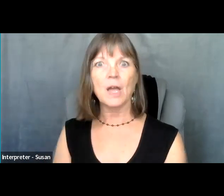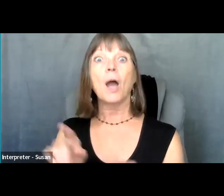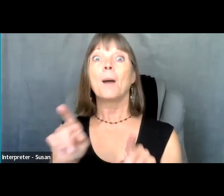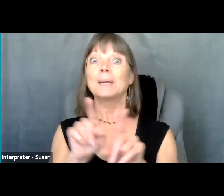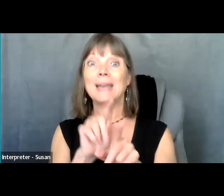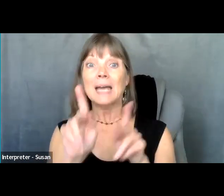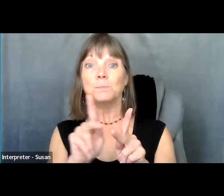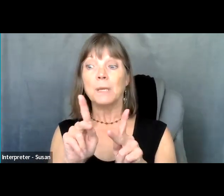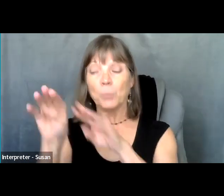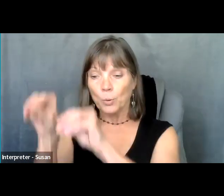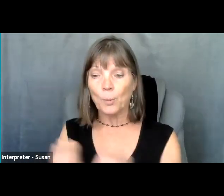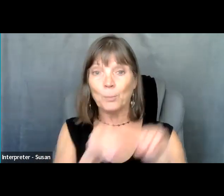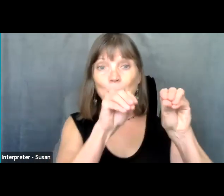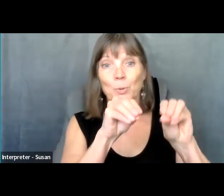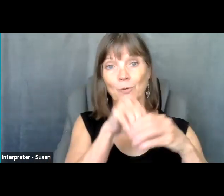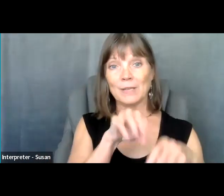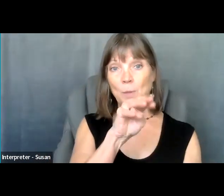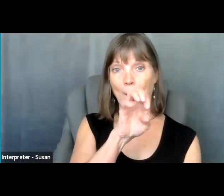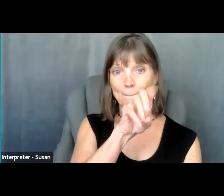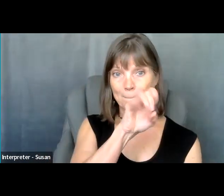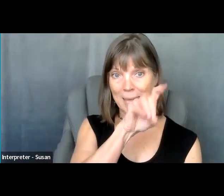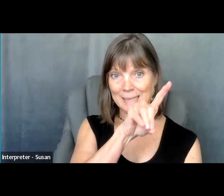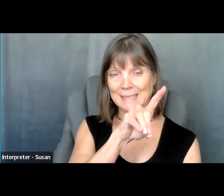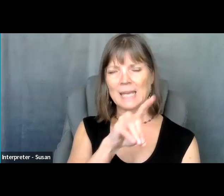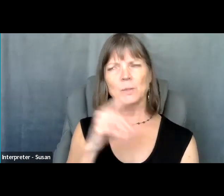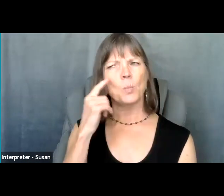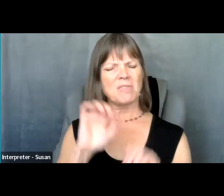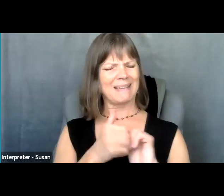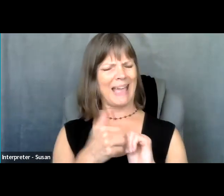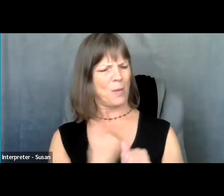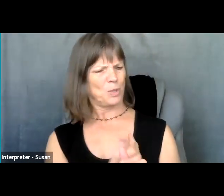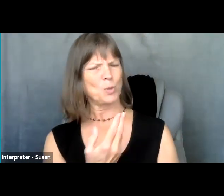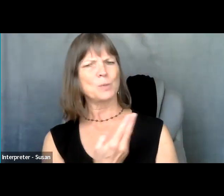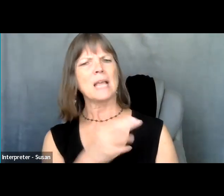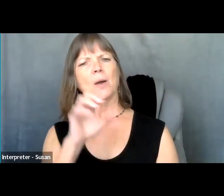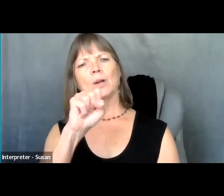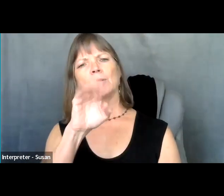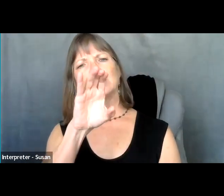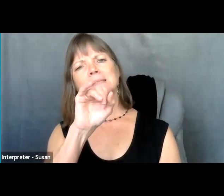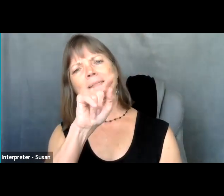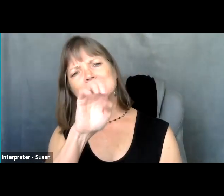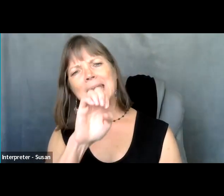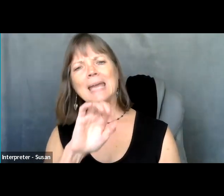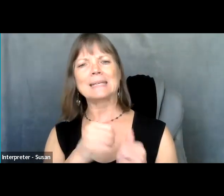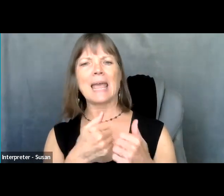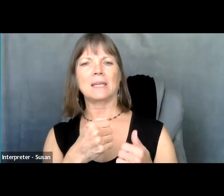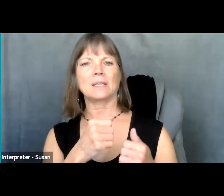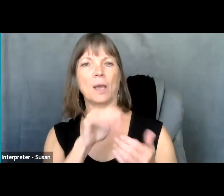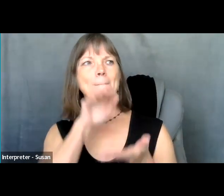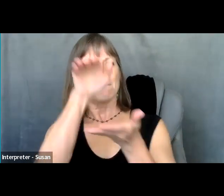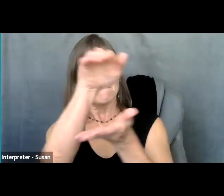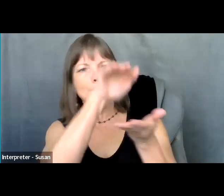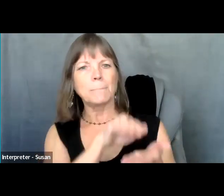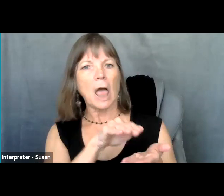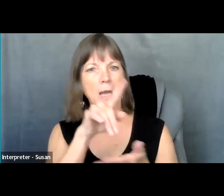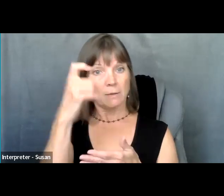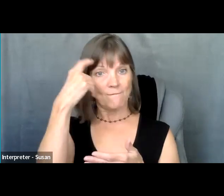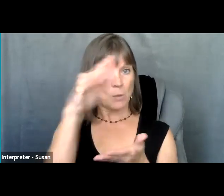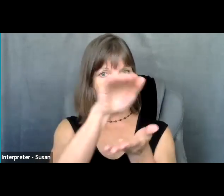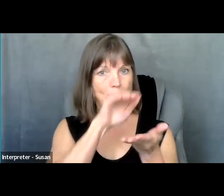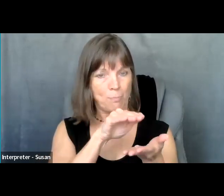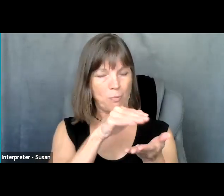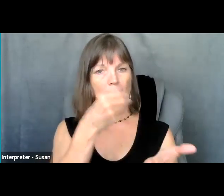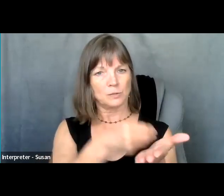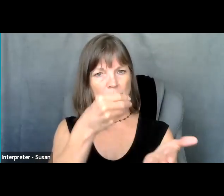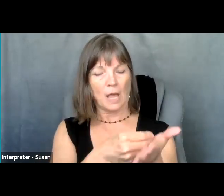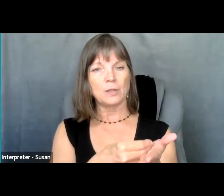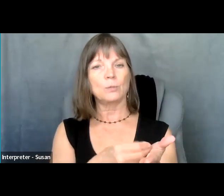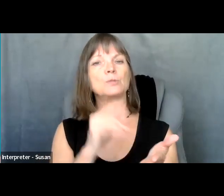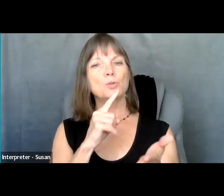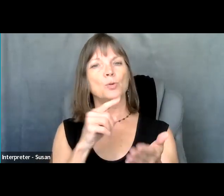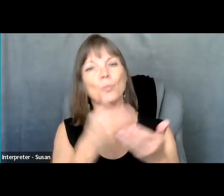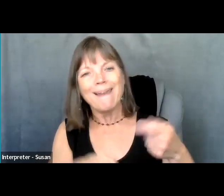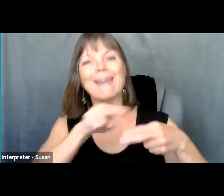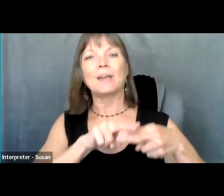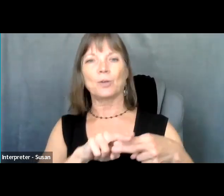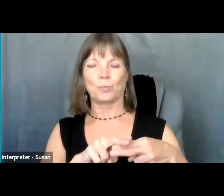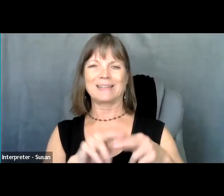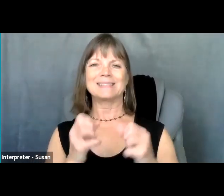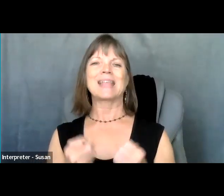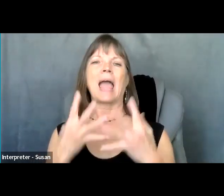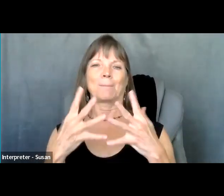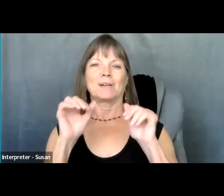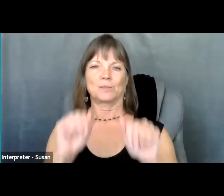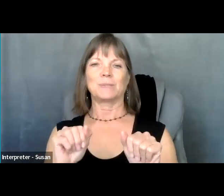Kelly Crosbie (she/her): Um! We will be able to think about how we use our State, and in some cases Federal block grand dollars and give it exciting ways to even increase our coverage. So today is a wonderful day to celebrate Medicaid